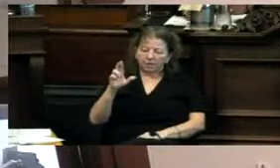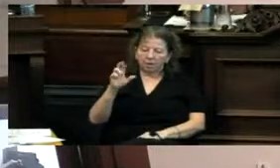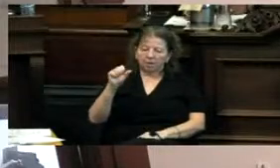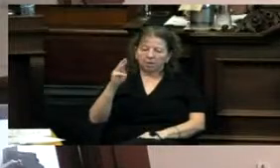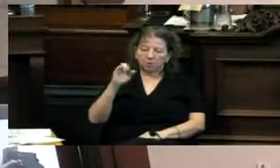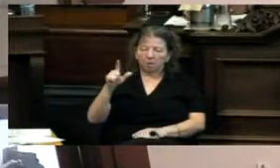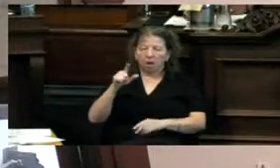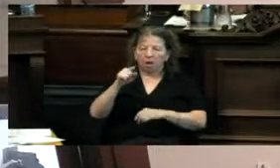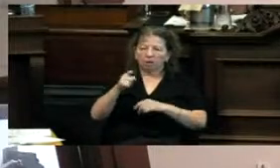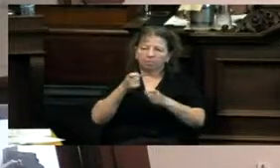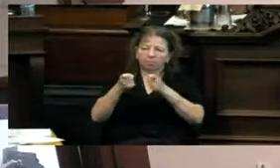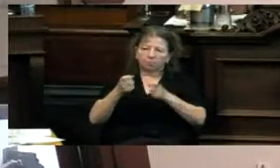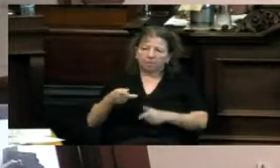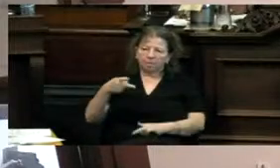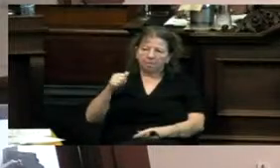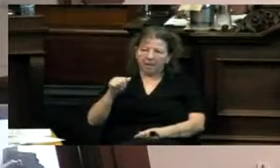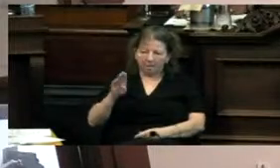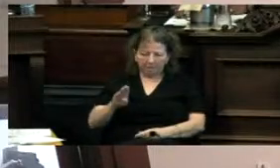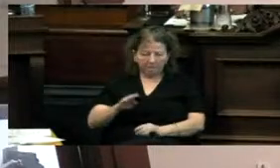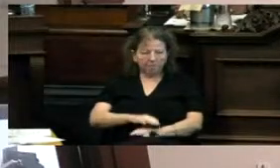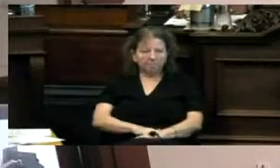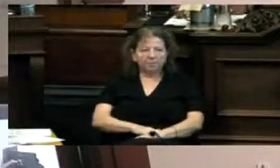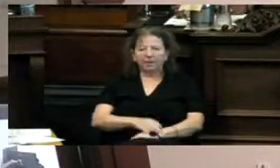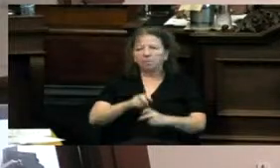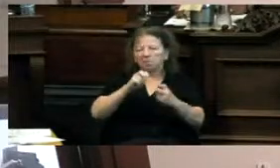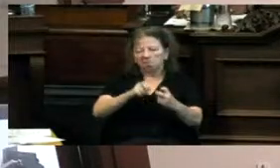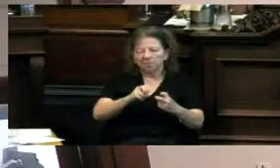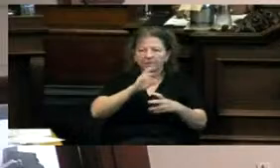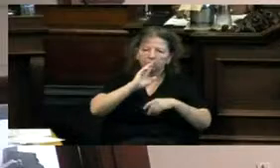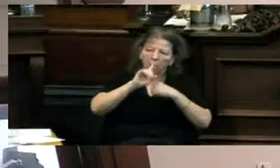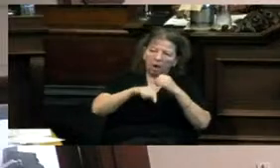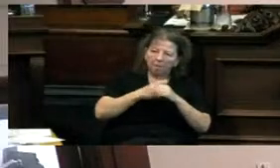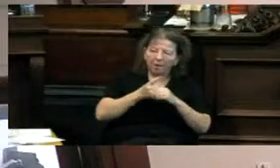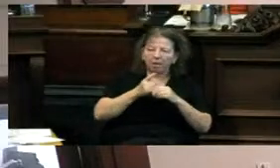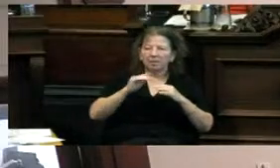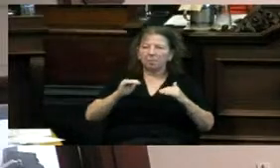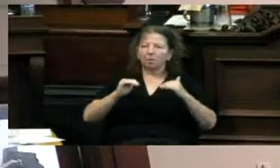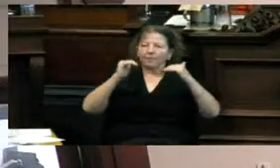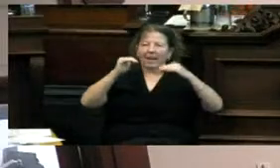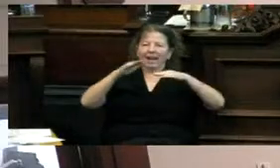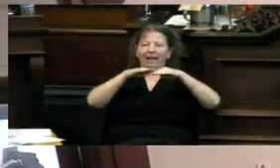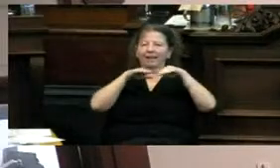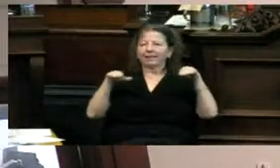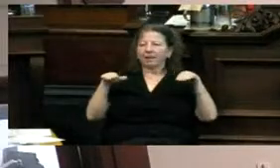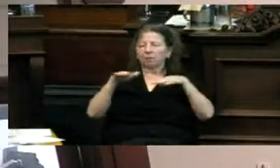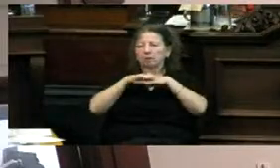Chairman. Had a chance to sit down with Doctor Meyer Small